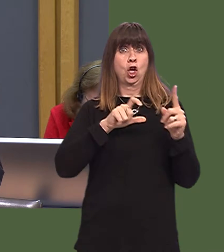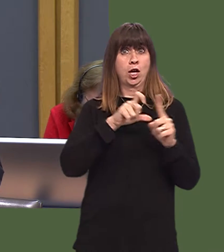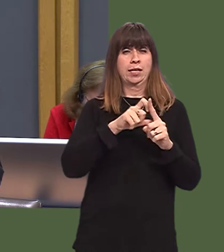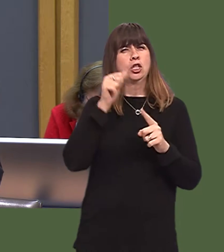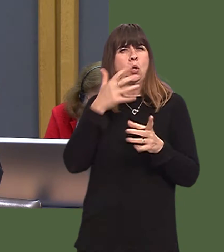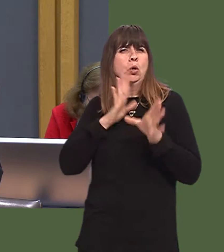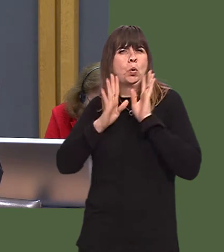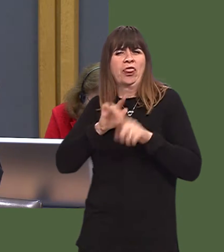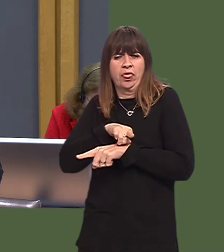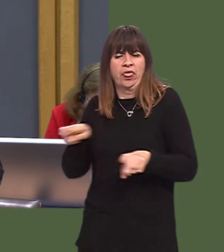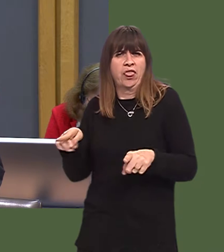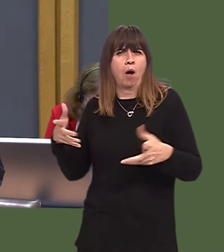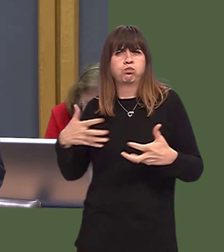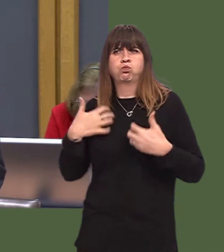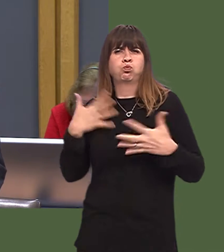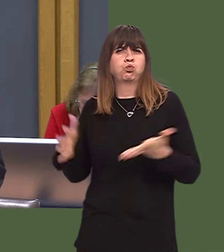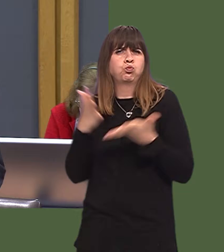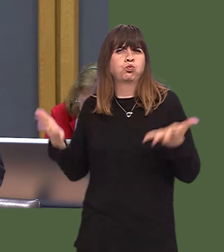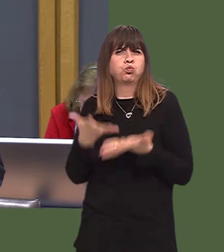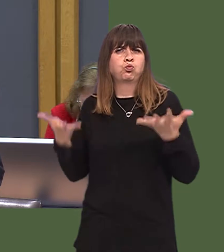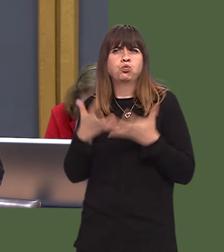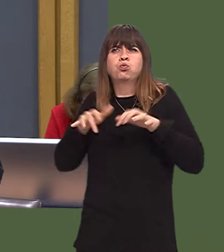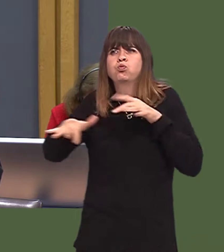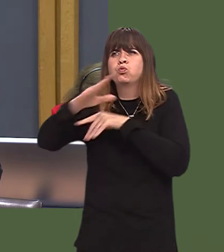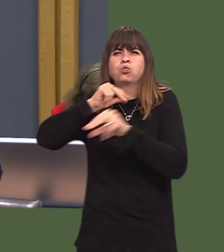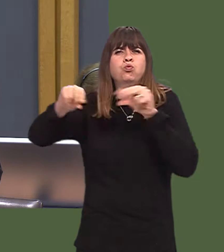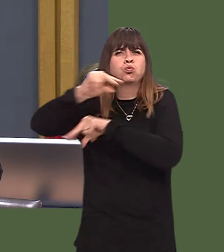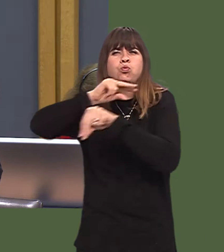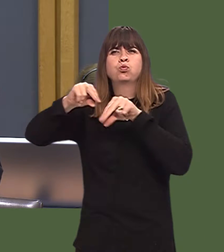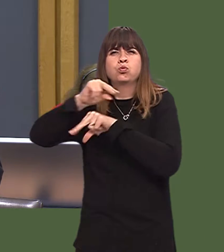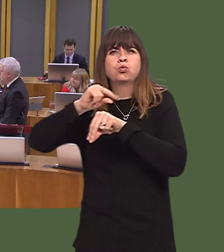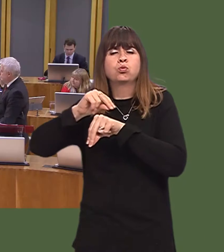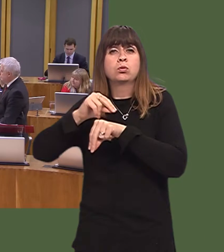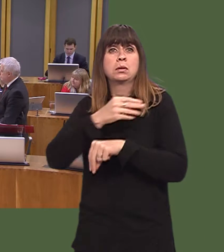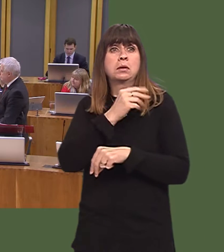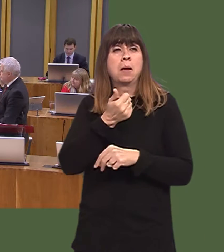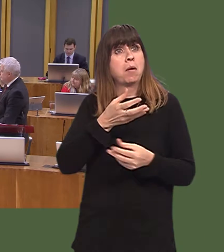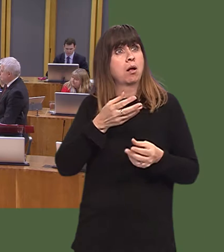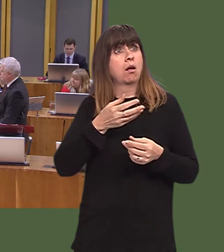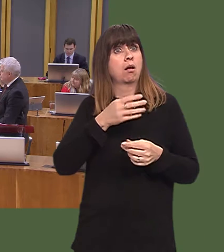our young people and in some of the communities where the Welsh language isnít perhaps the first language.